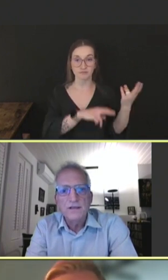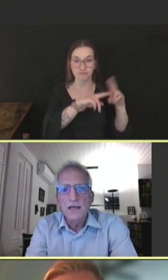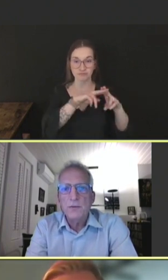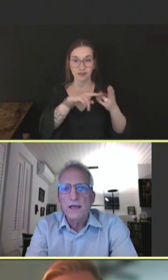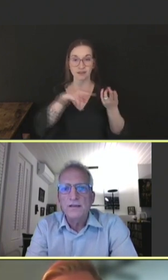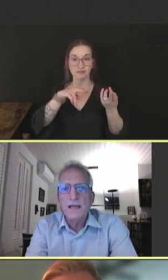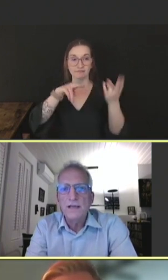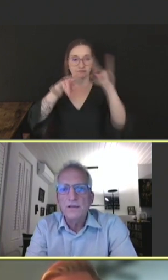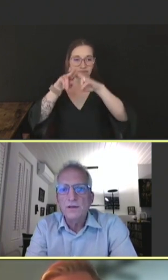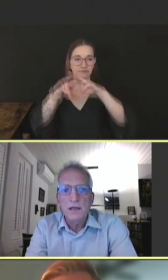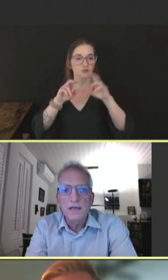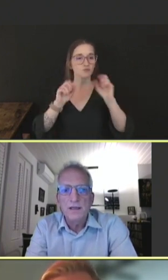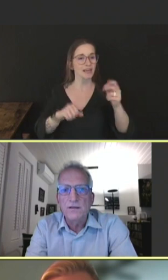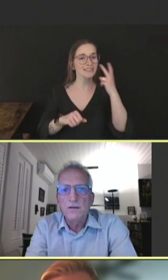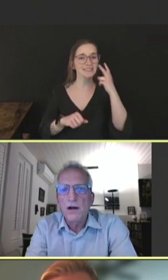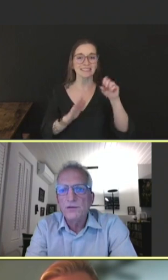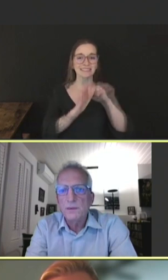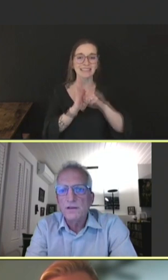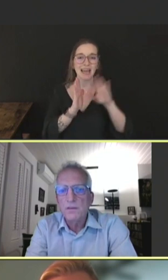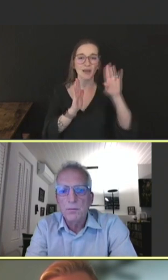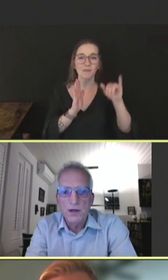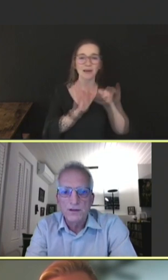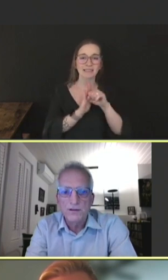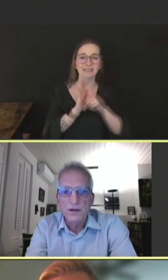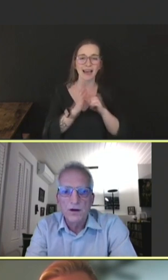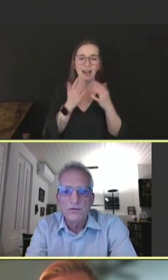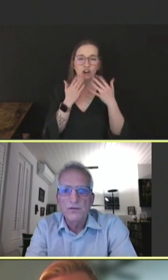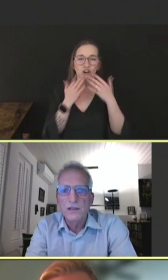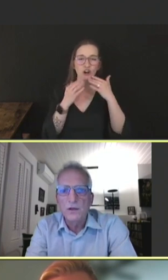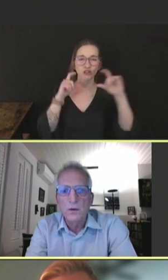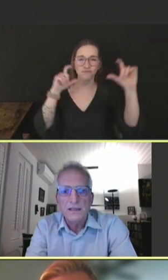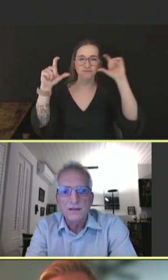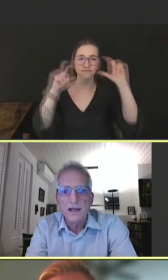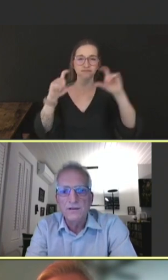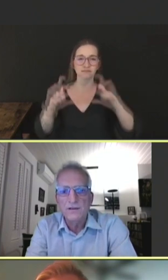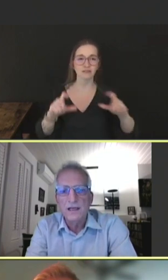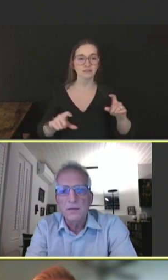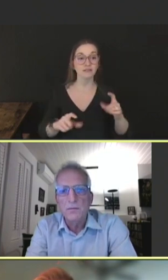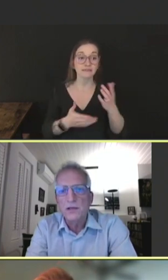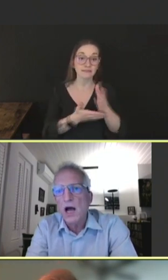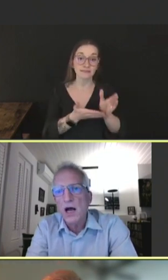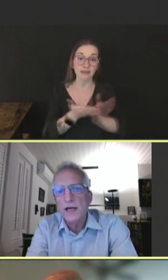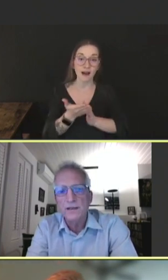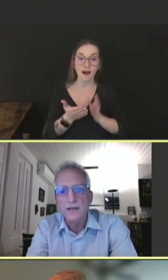state-by-state in these graphs, but some part of the U.S. seeing much higher,